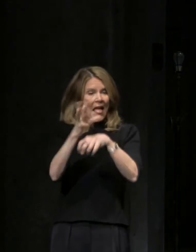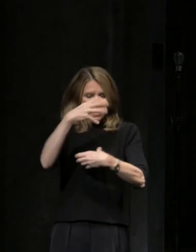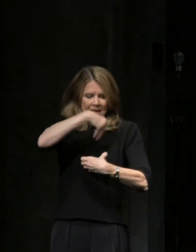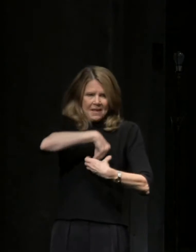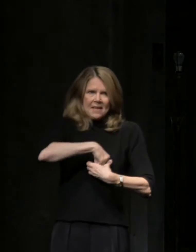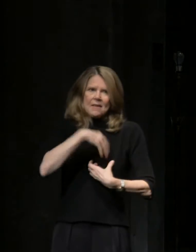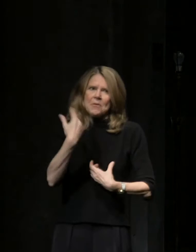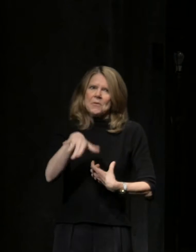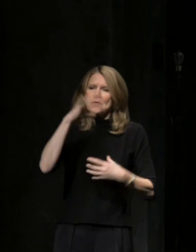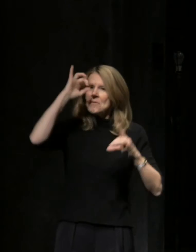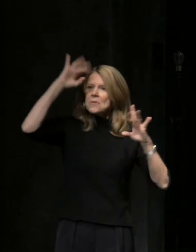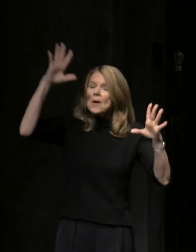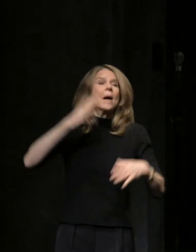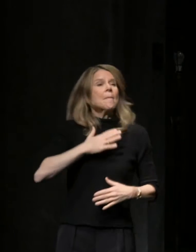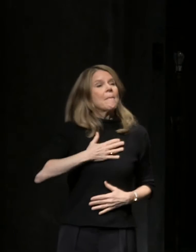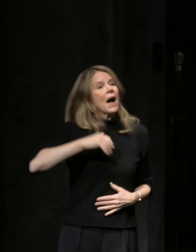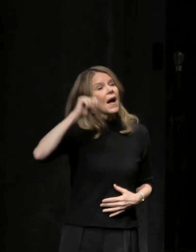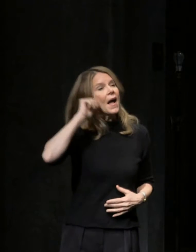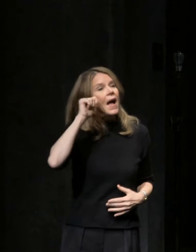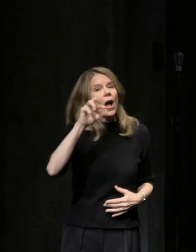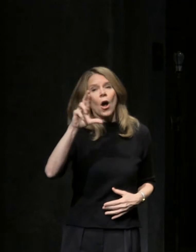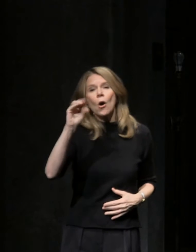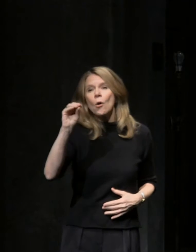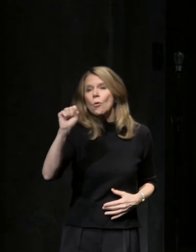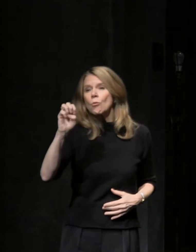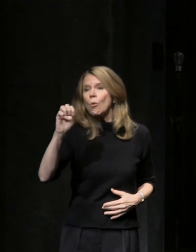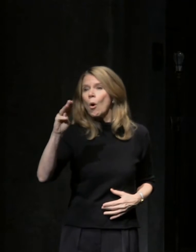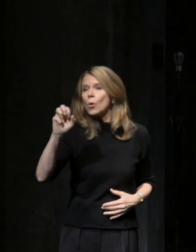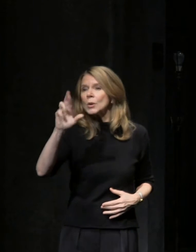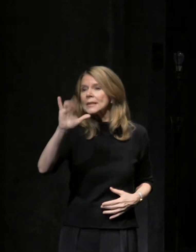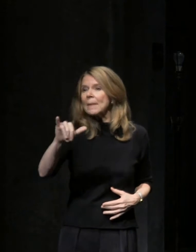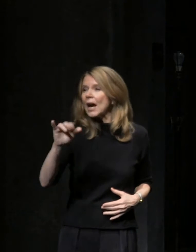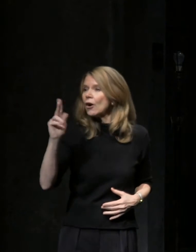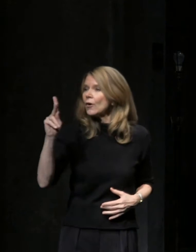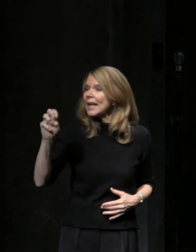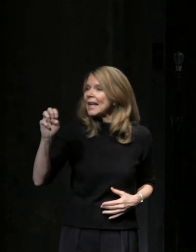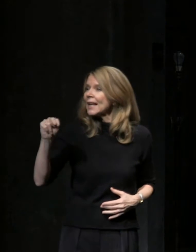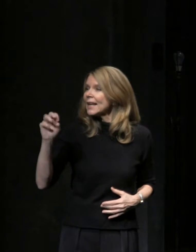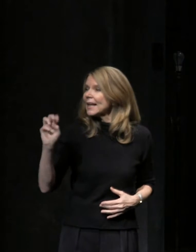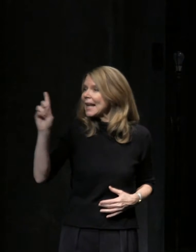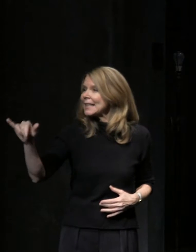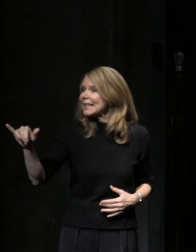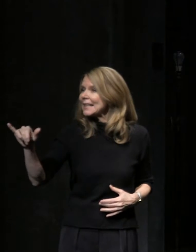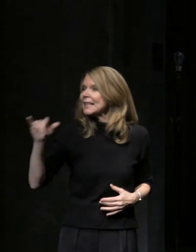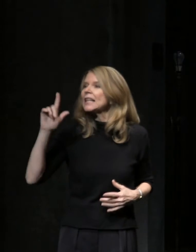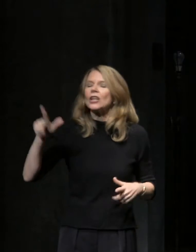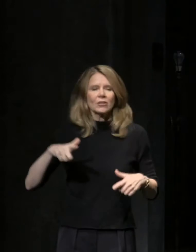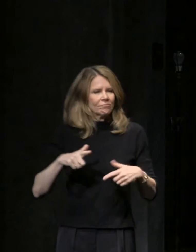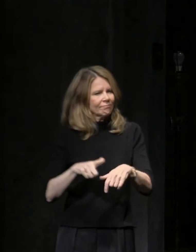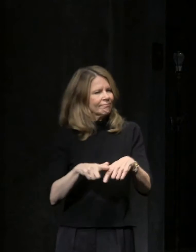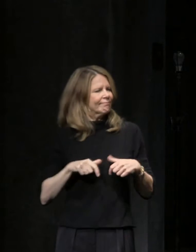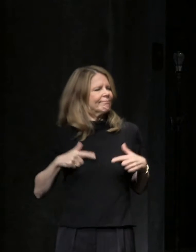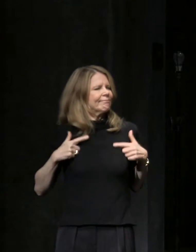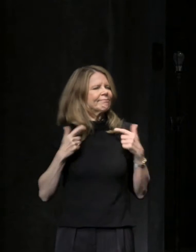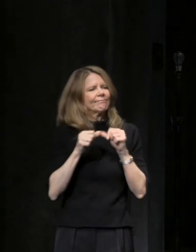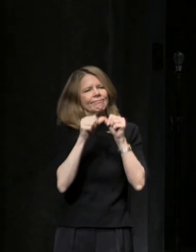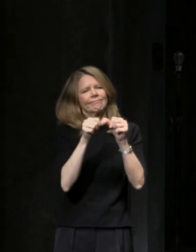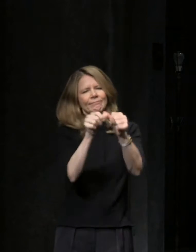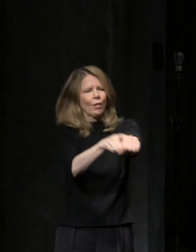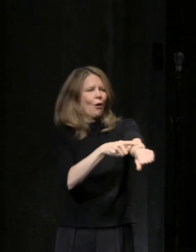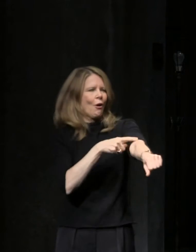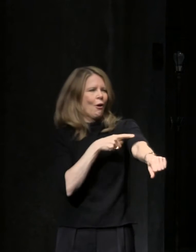Rosemary Kennedy lived a long life, but it was a difficult one, and one in which amongst